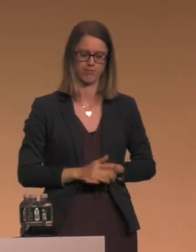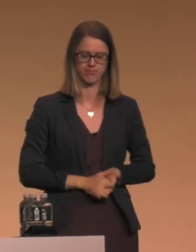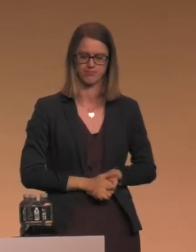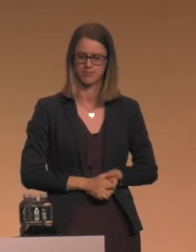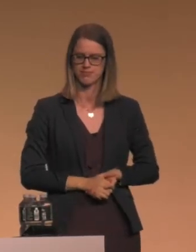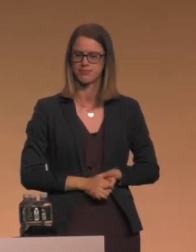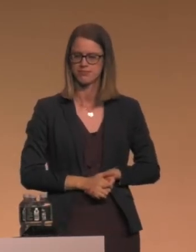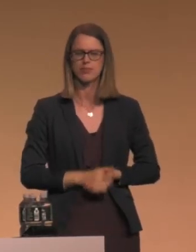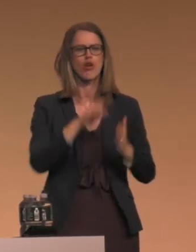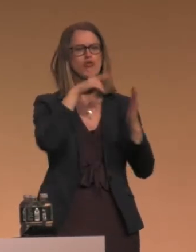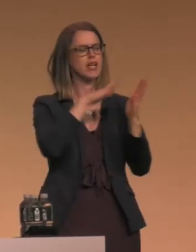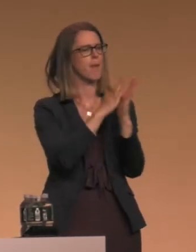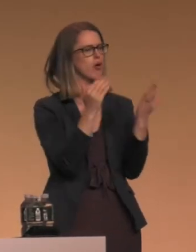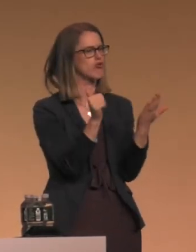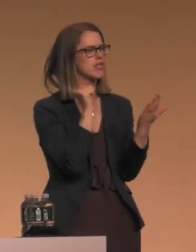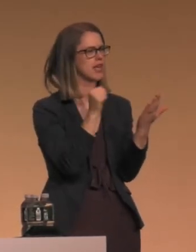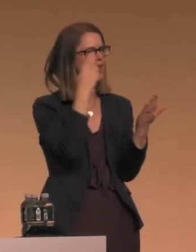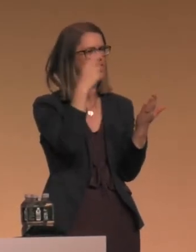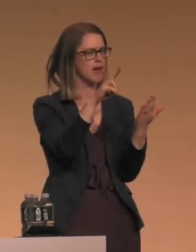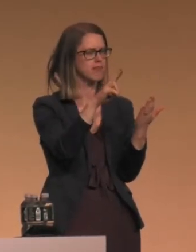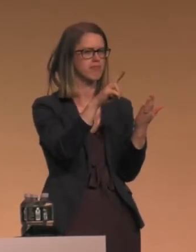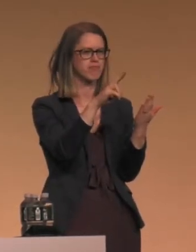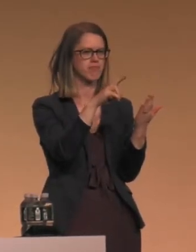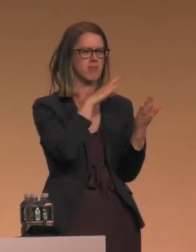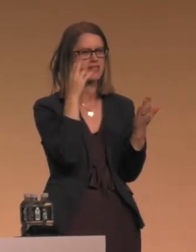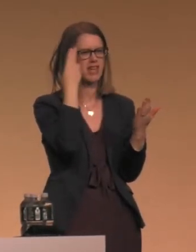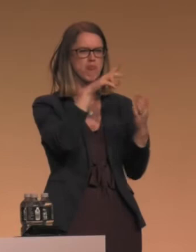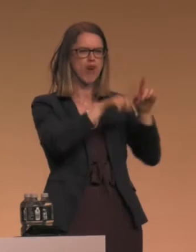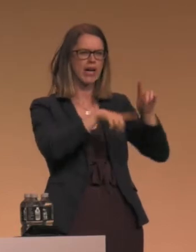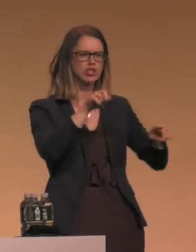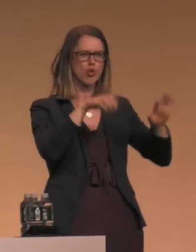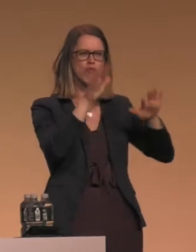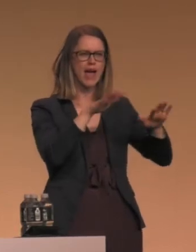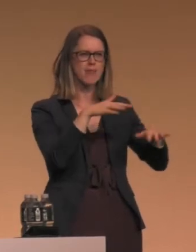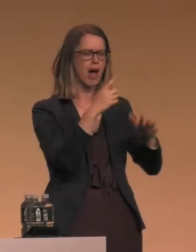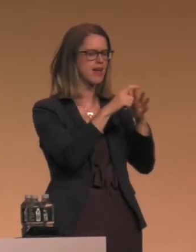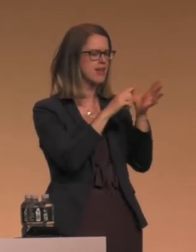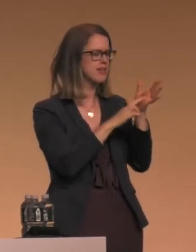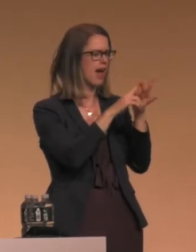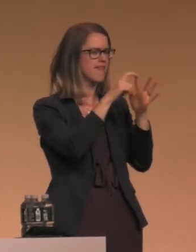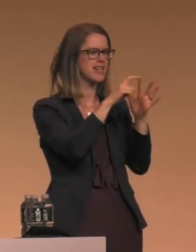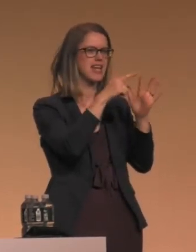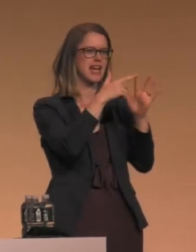I've been reading a book recently called Range by David Epstein. I hope someone's read it because it's a great book.